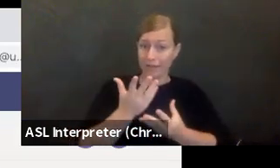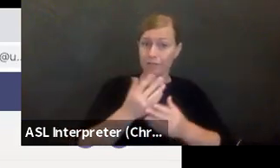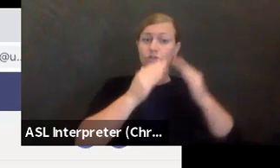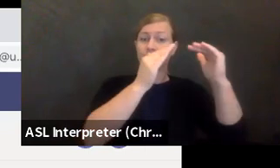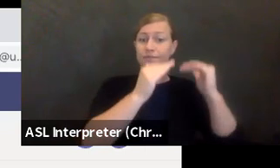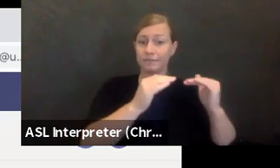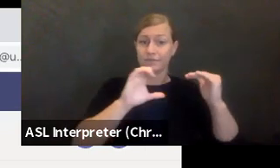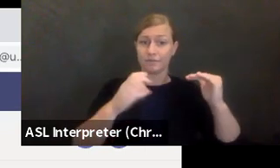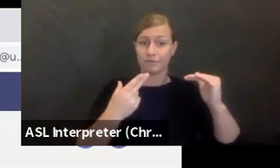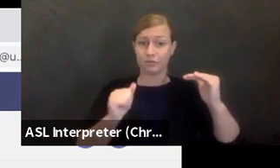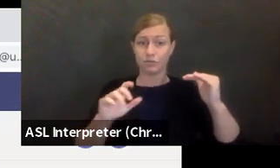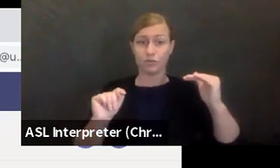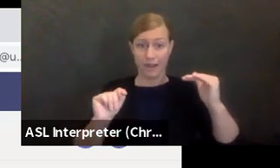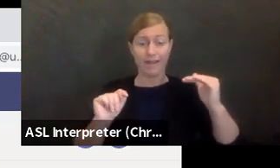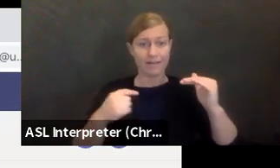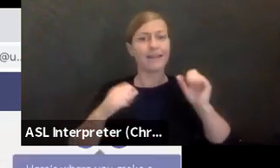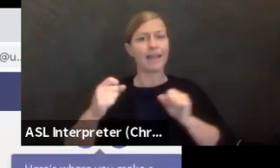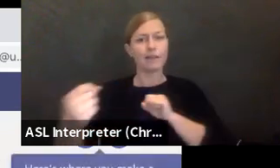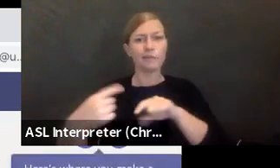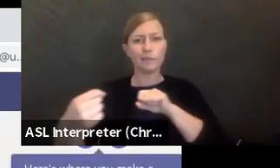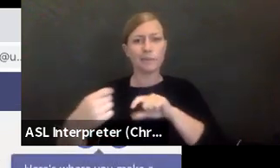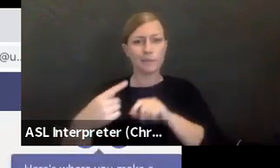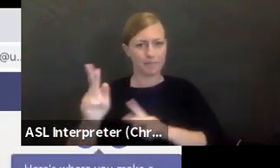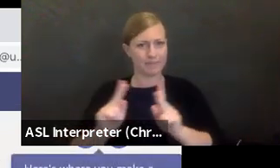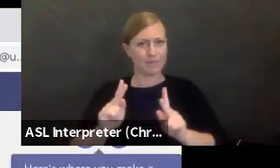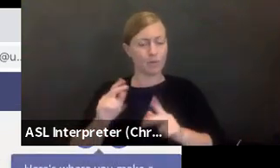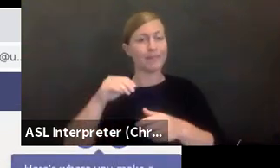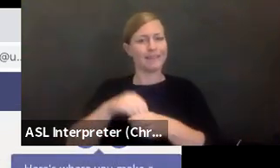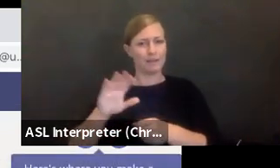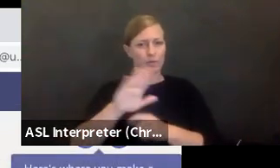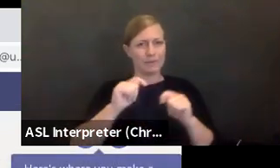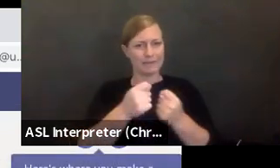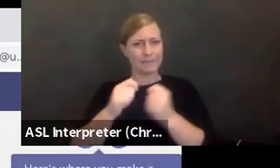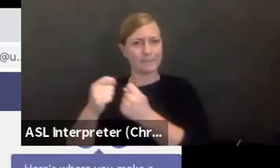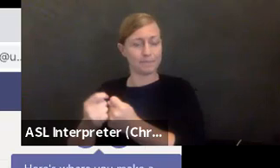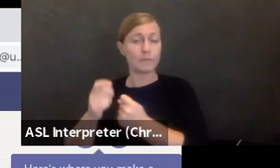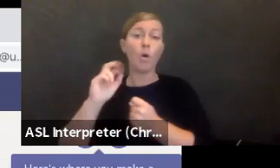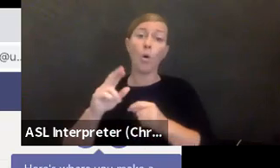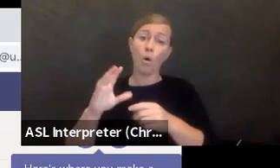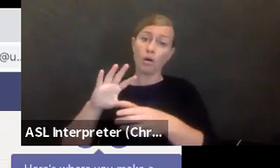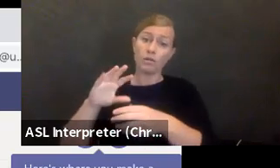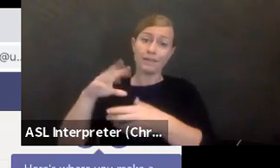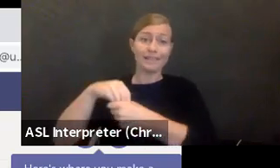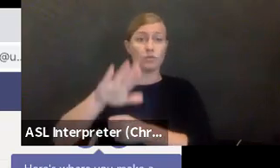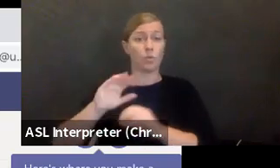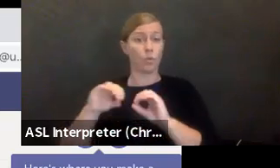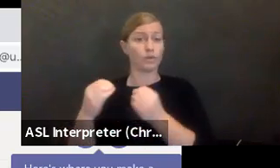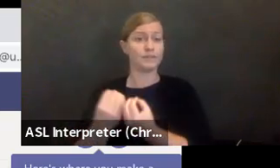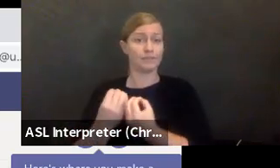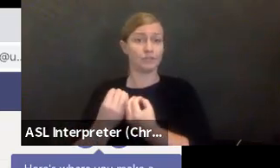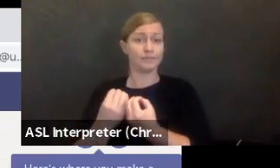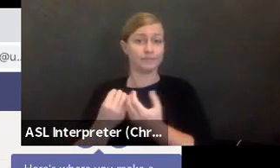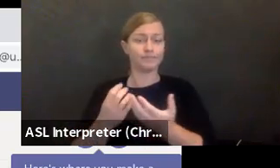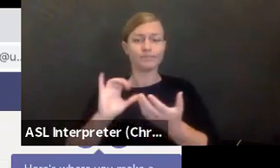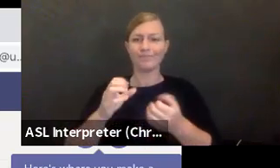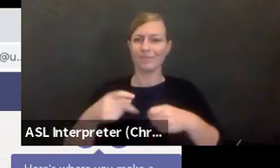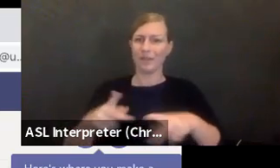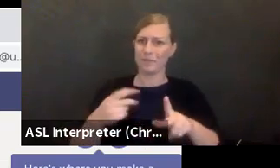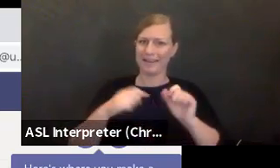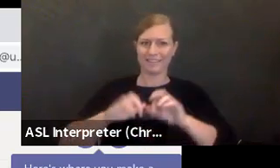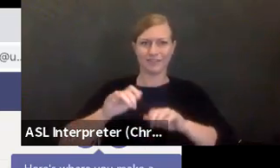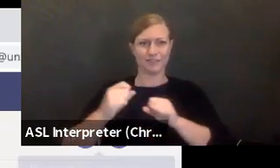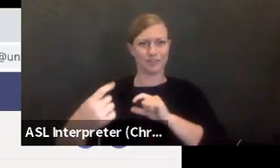and notifications again so you take me directly back. A lot of things in Teams talk to each other so you are able to get two things relatively easy.